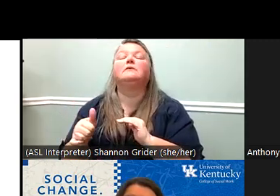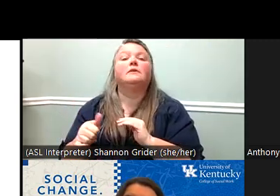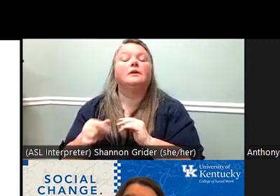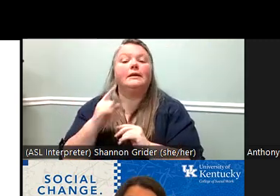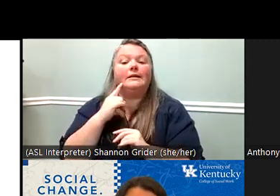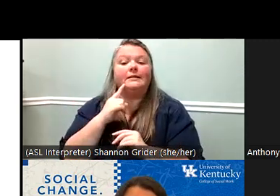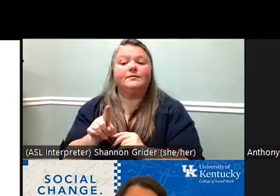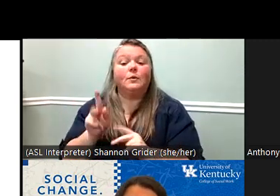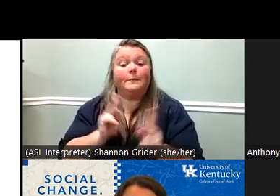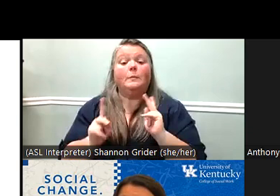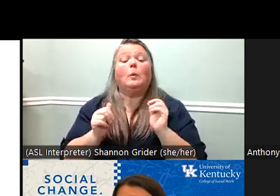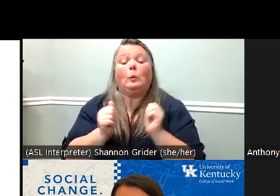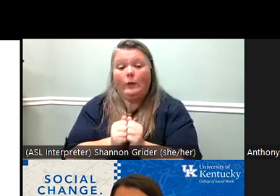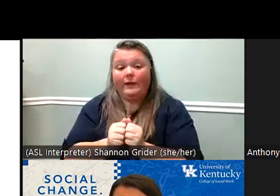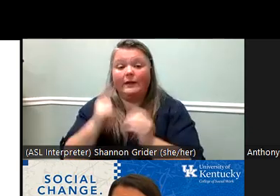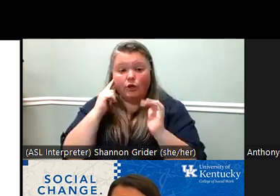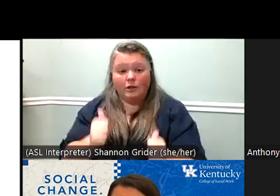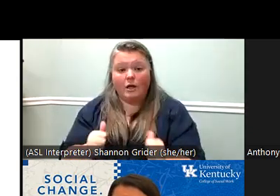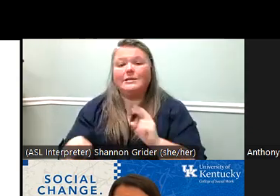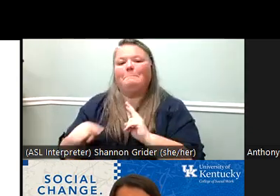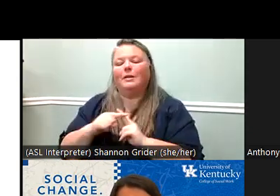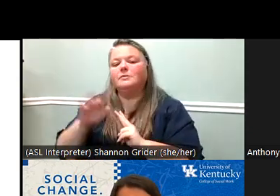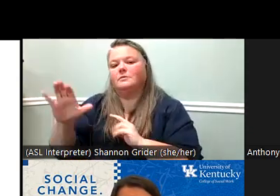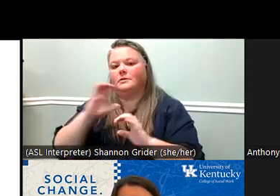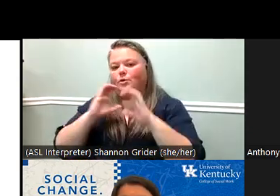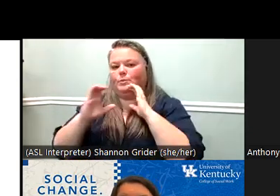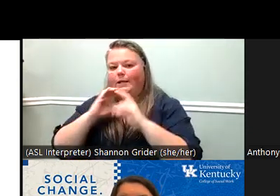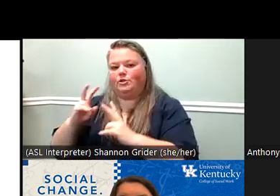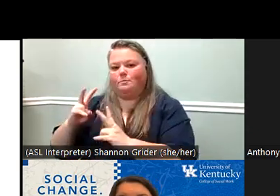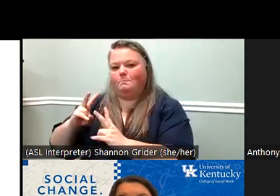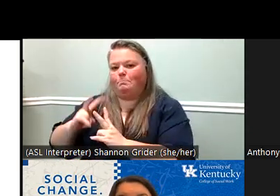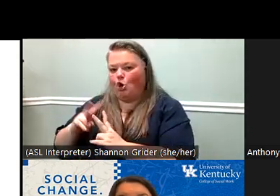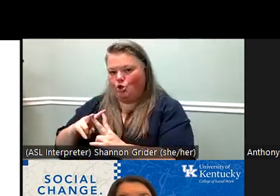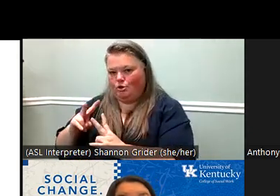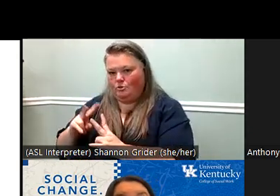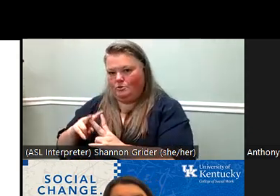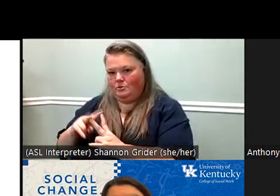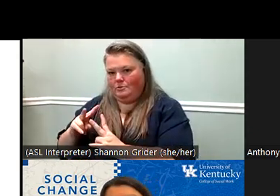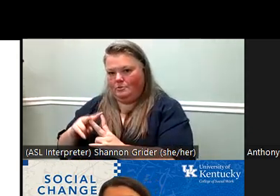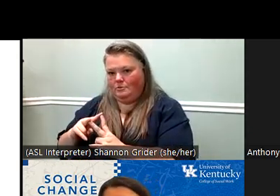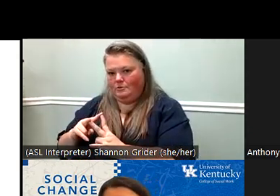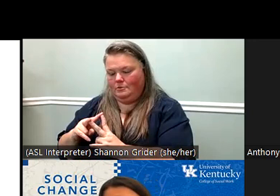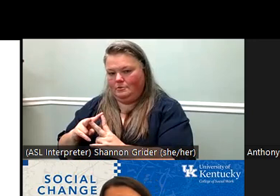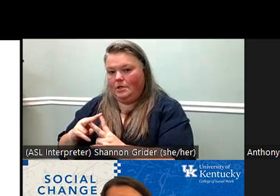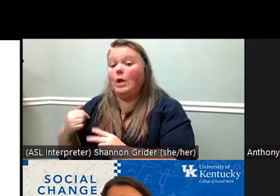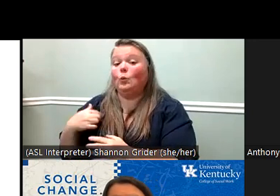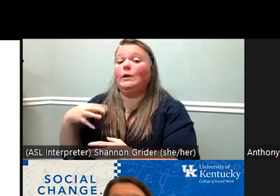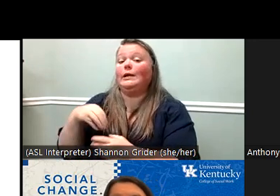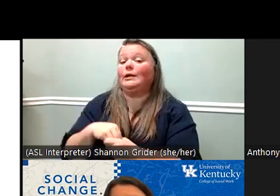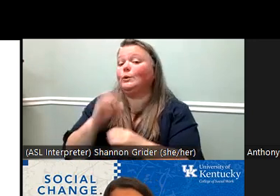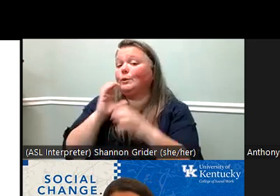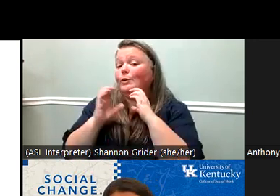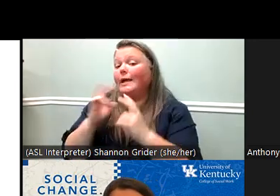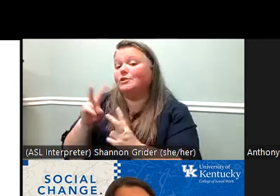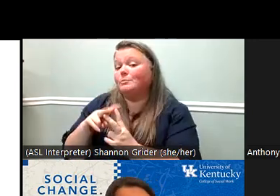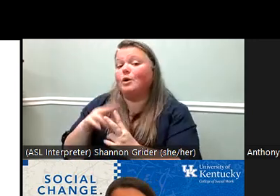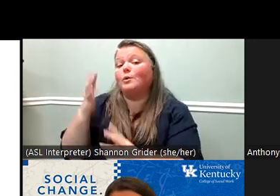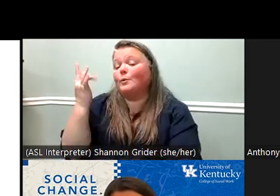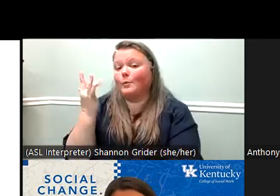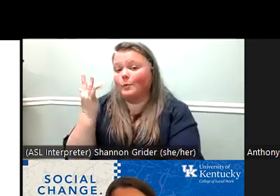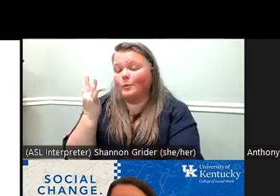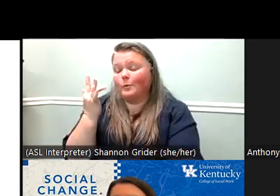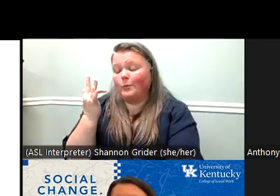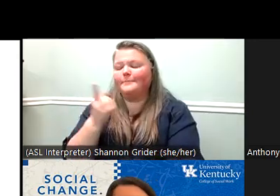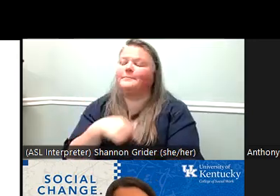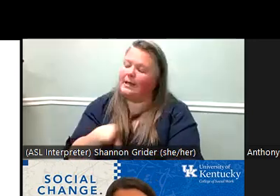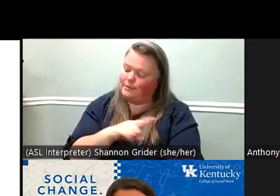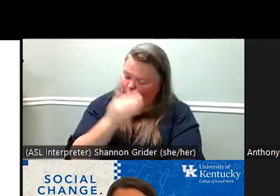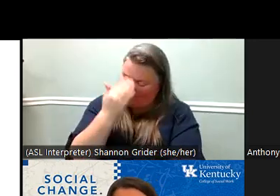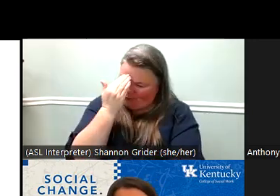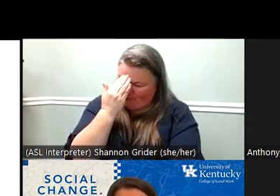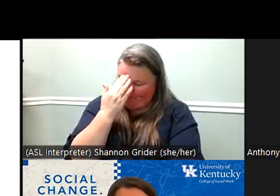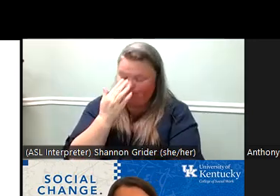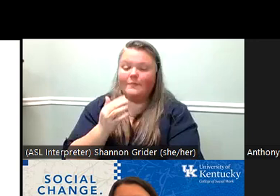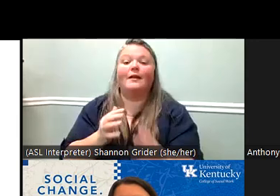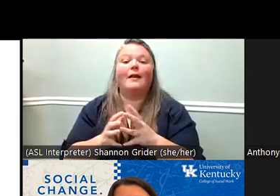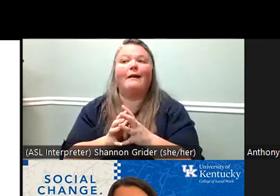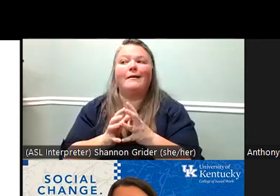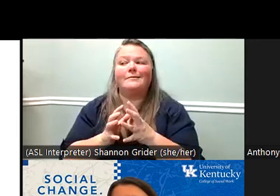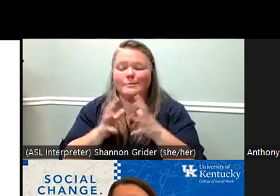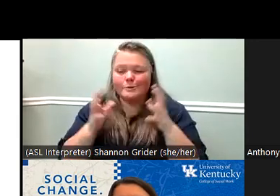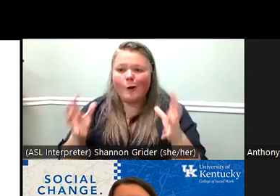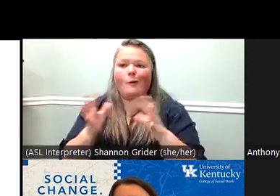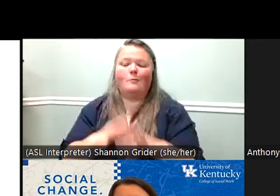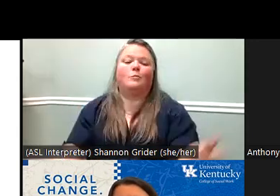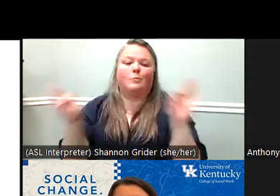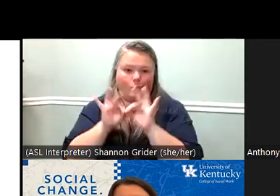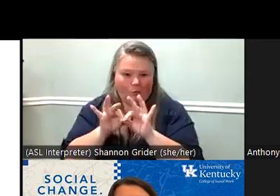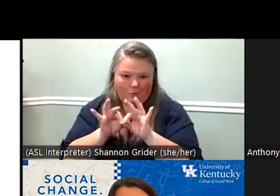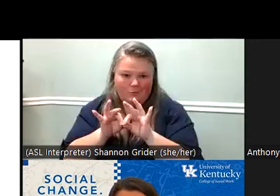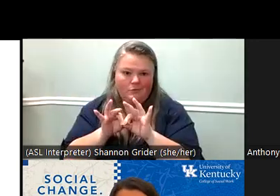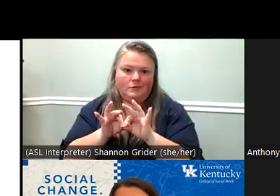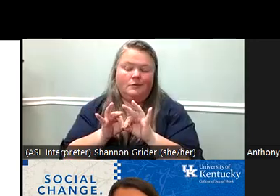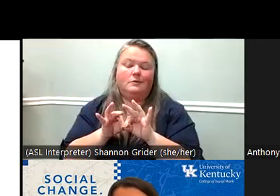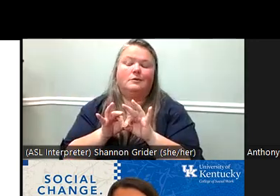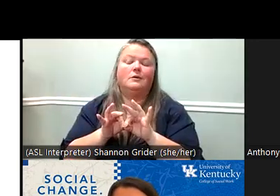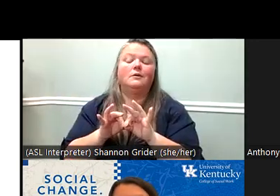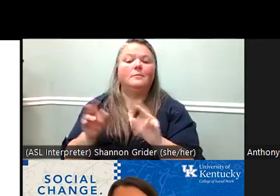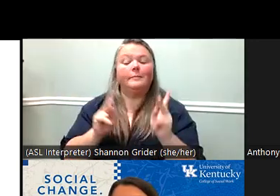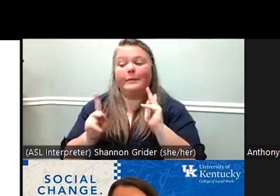SO IT'S A SIX WEEK COURSE. IT'S AN HOUR TO AN HOUR AND A HALF EACH SESSION. IT'S DESIGNED TO OCCUR IN A PEER GROUP, SO THERE'S USUALLY EIGHT, EIGHT TO TEN PEOPLE